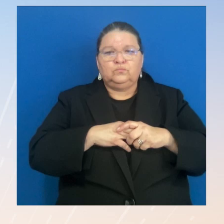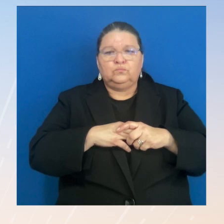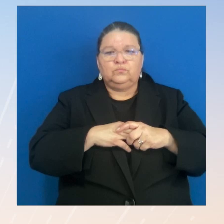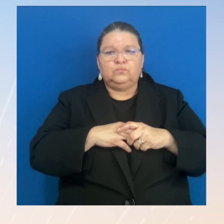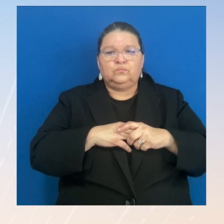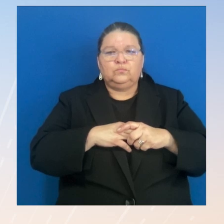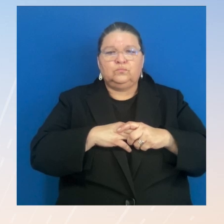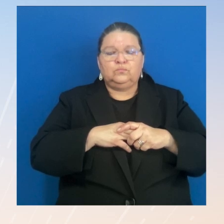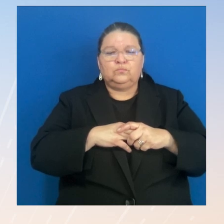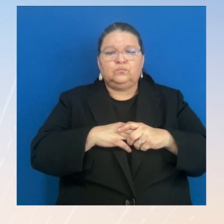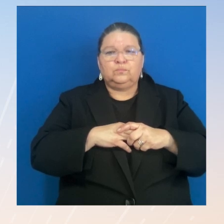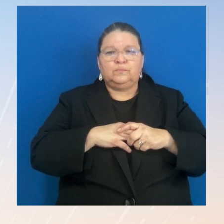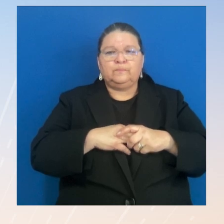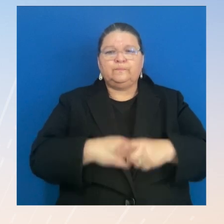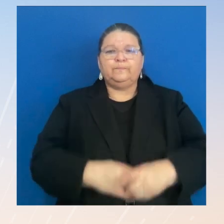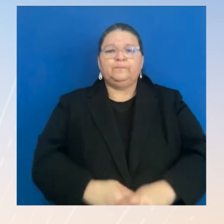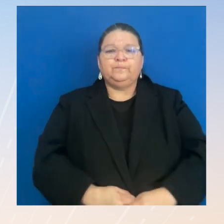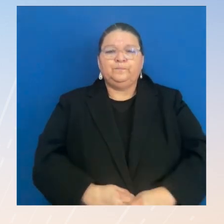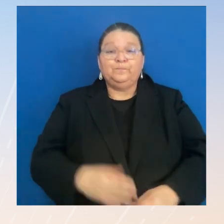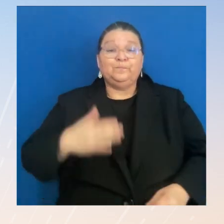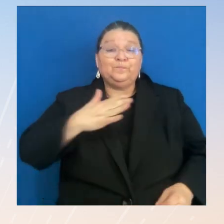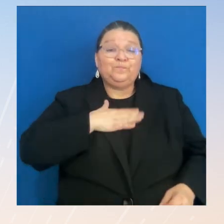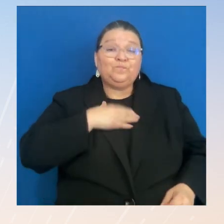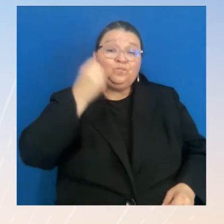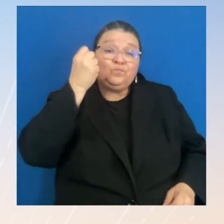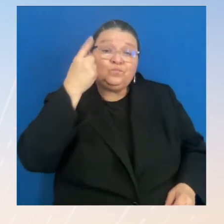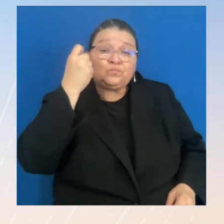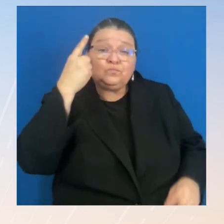that giving Ukrainian pilots